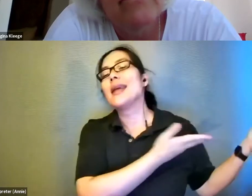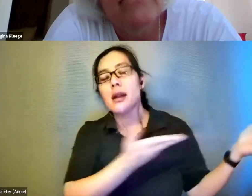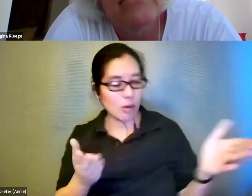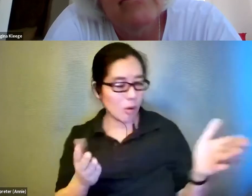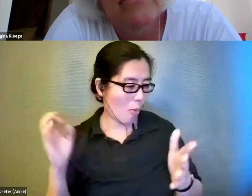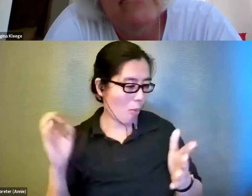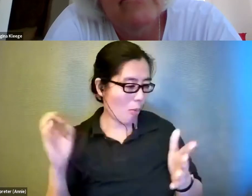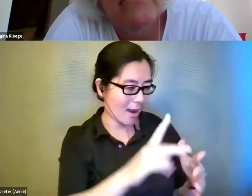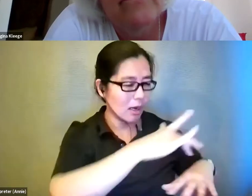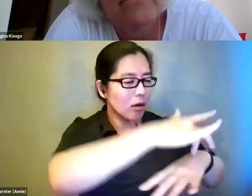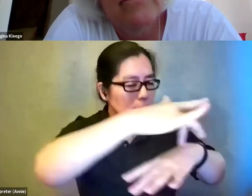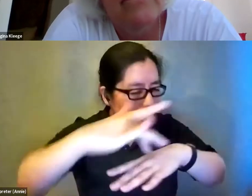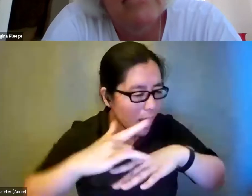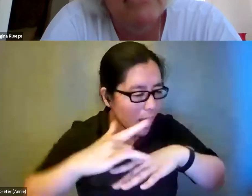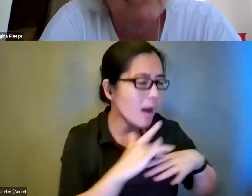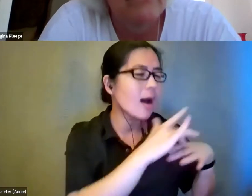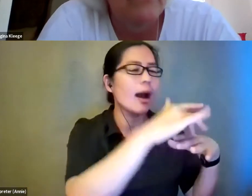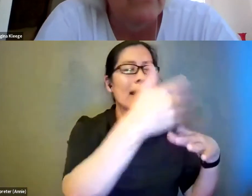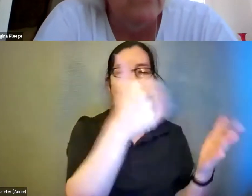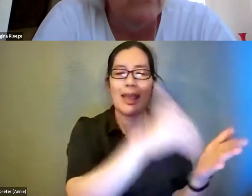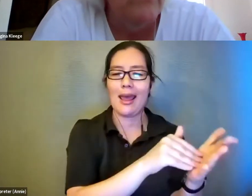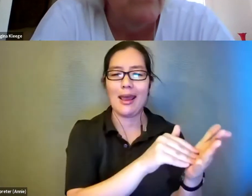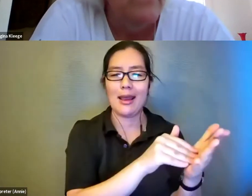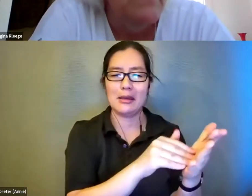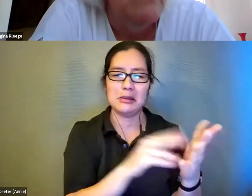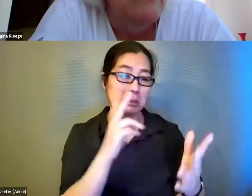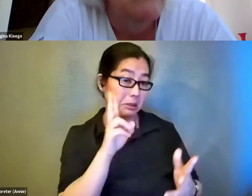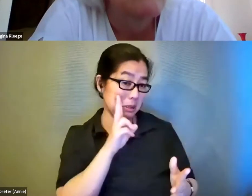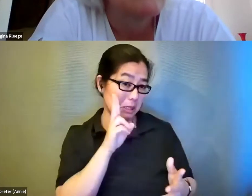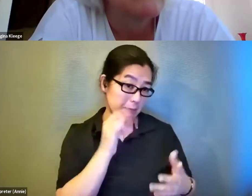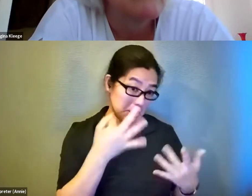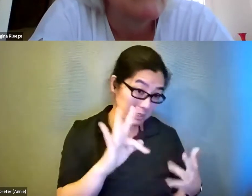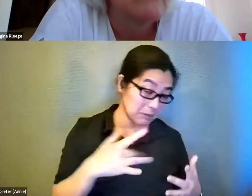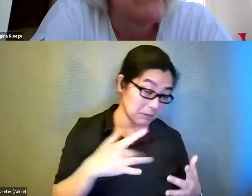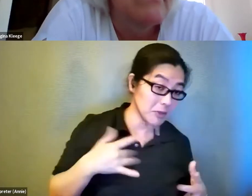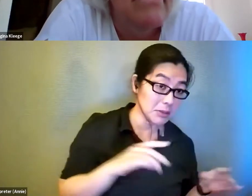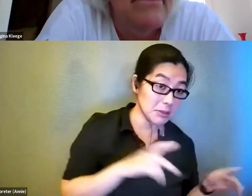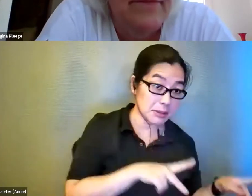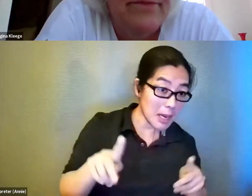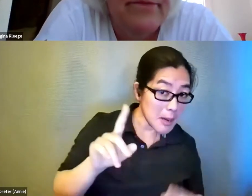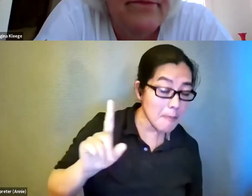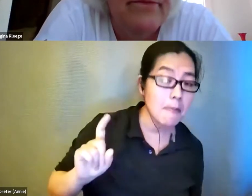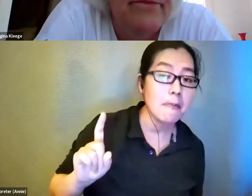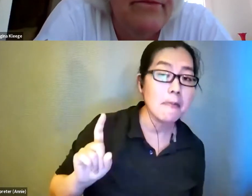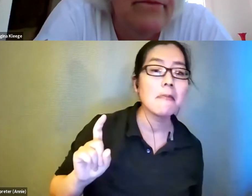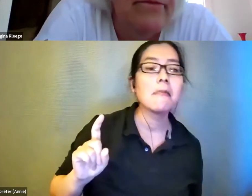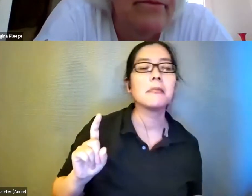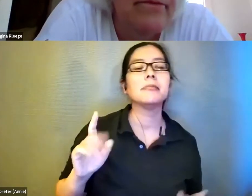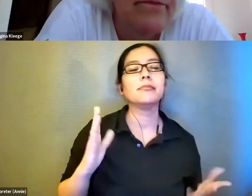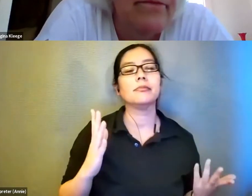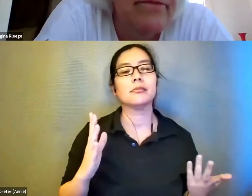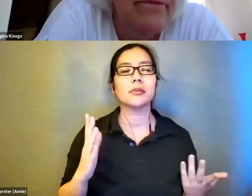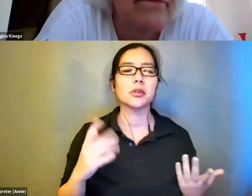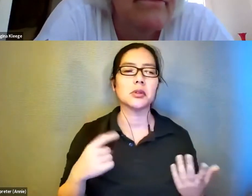checking it out again without, you know, like having been so getting a little distance from it. That's all.